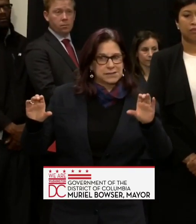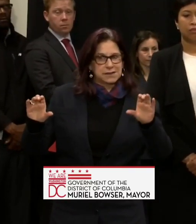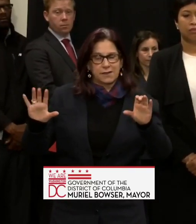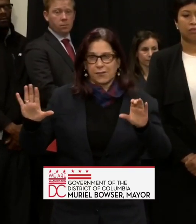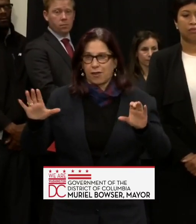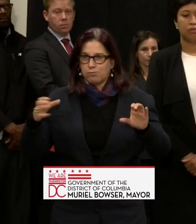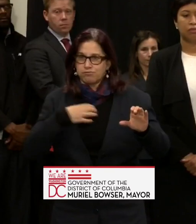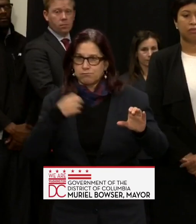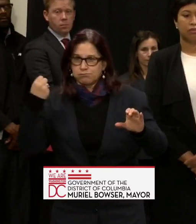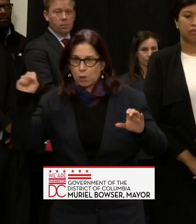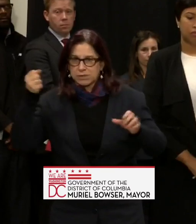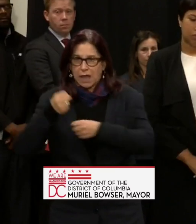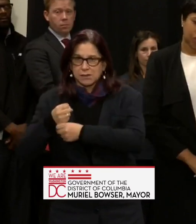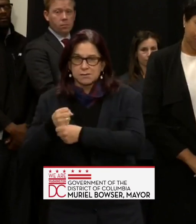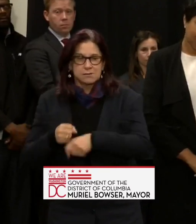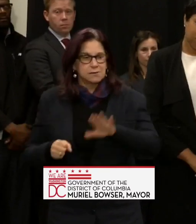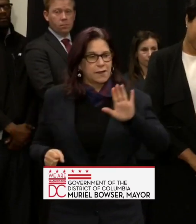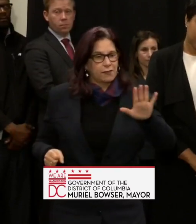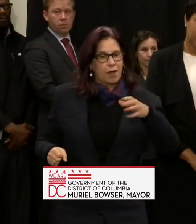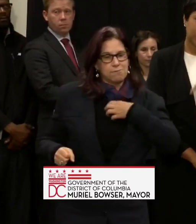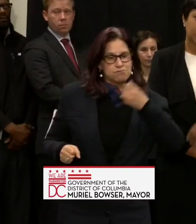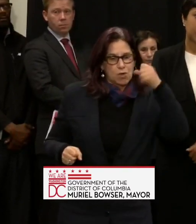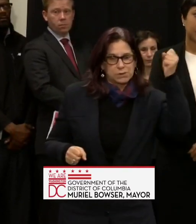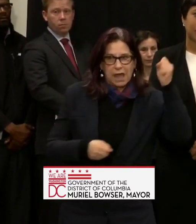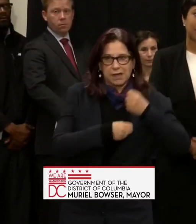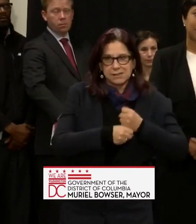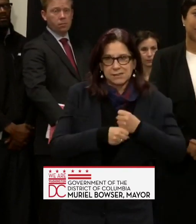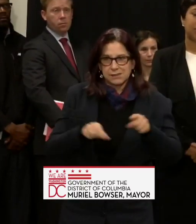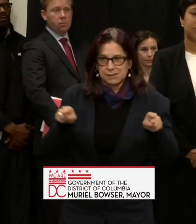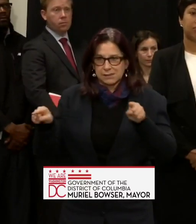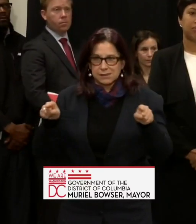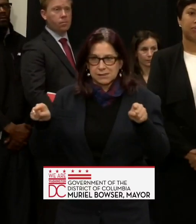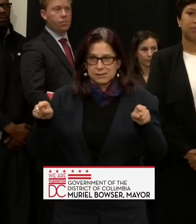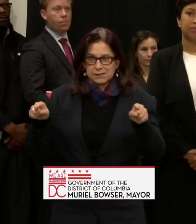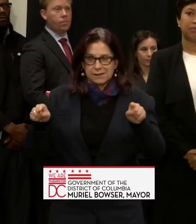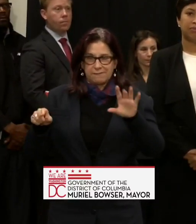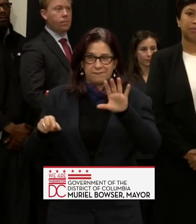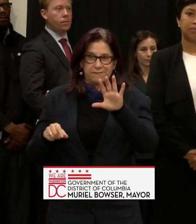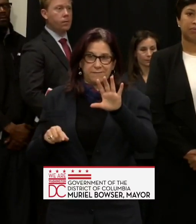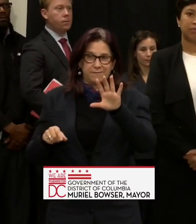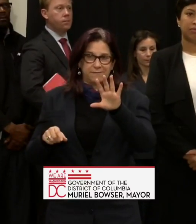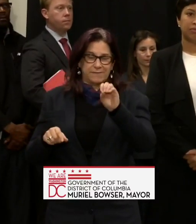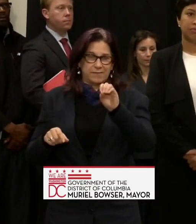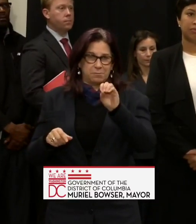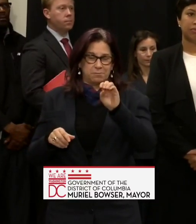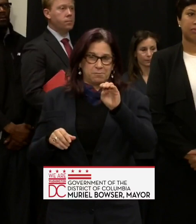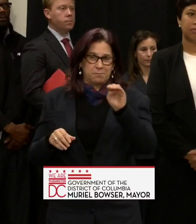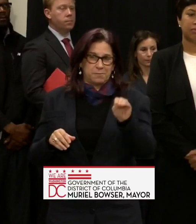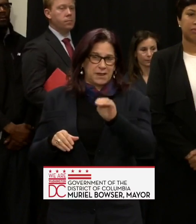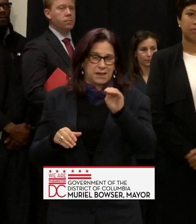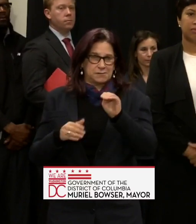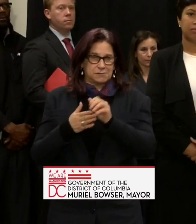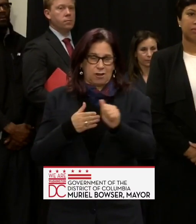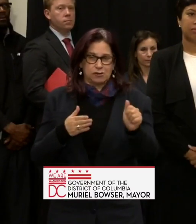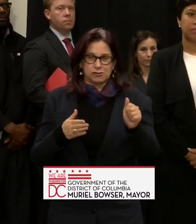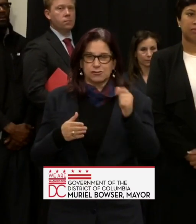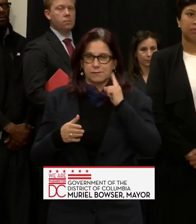THOSE CITIES RECEIVED $50 MILLION EACH FOR THEIR TWO EVENTS SO WE ARE PRETTY CONFIDENT THAT THE CONGRESS WILL